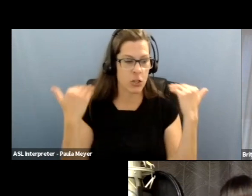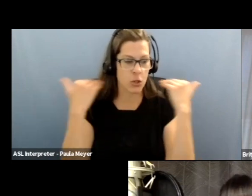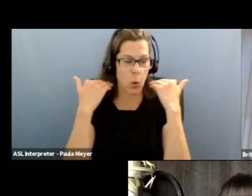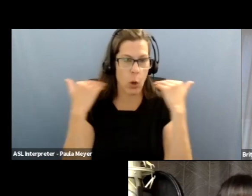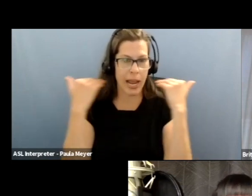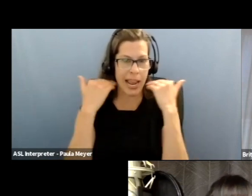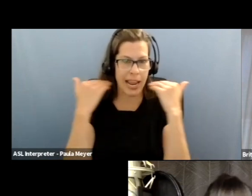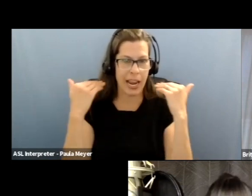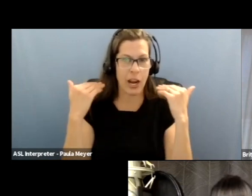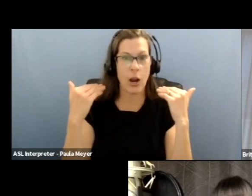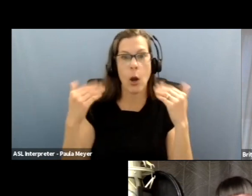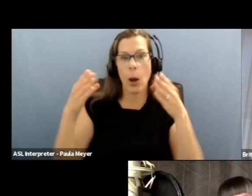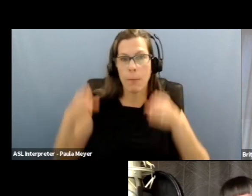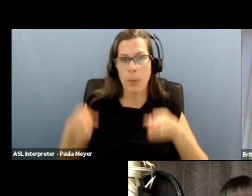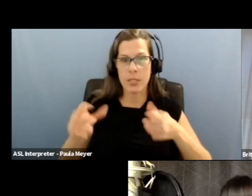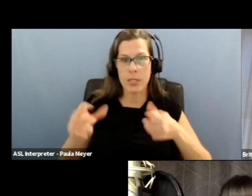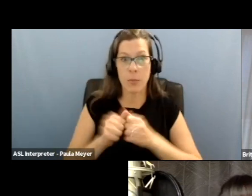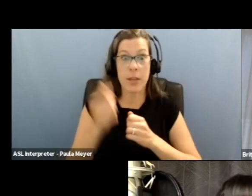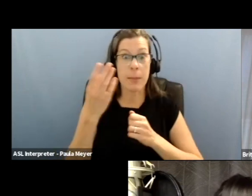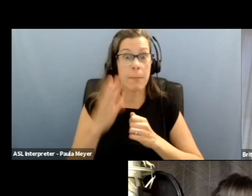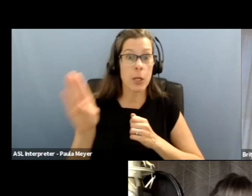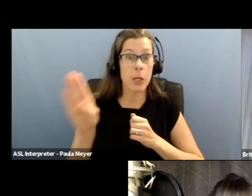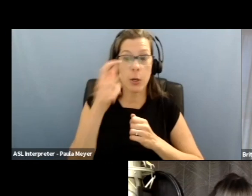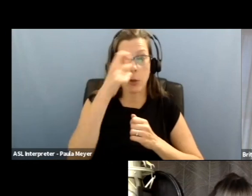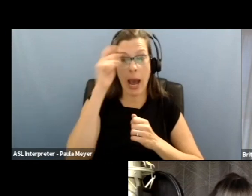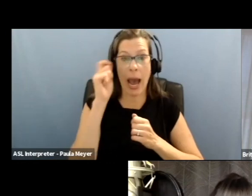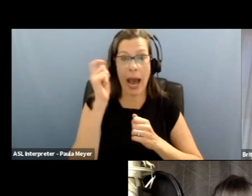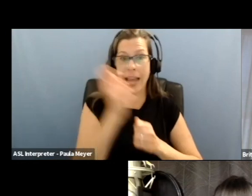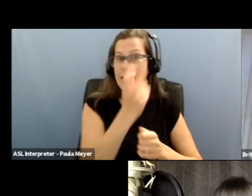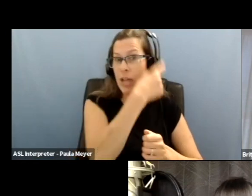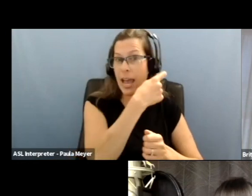the person with blue eye shadow, or the person wearing a black shirt,